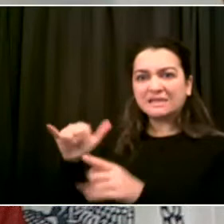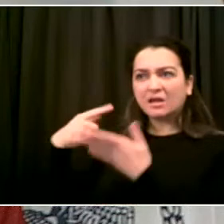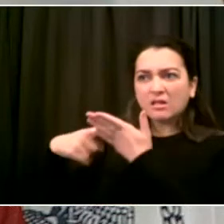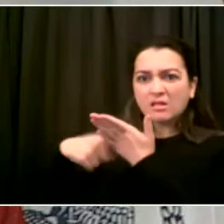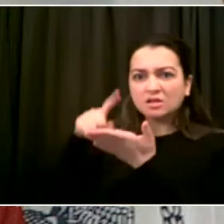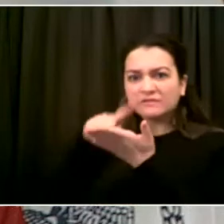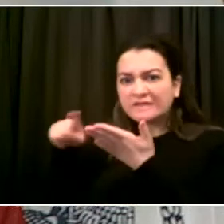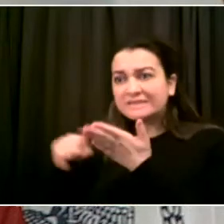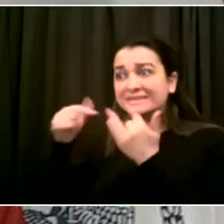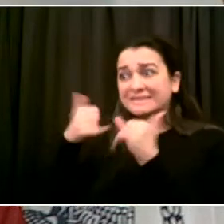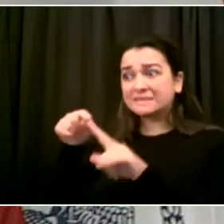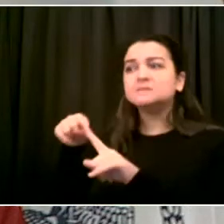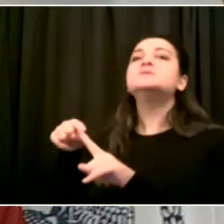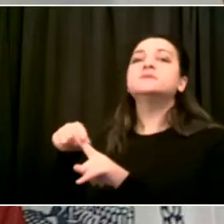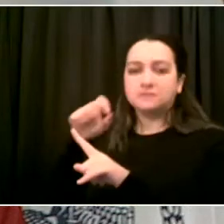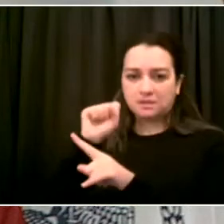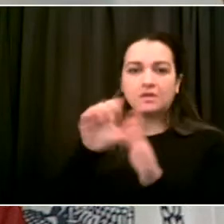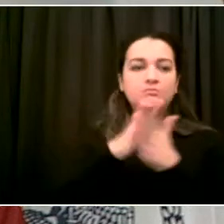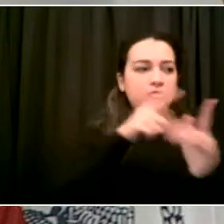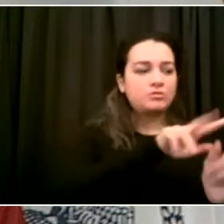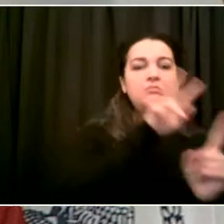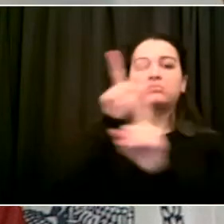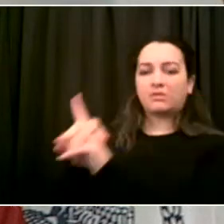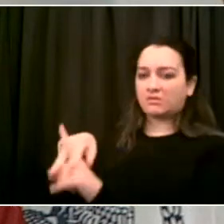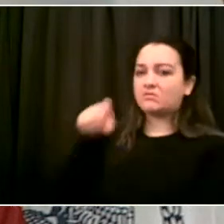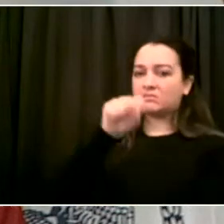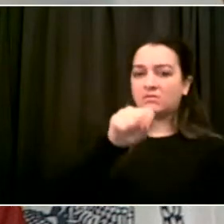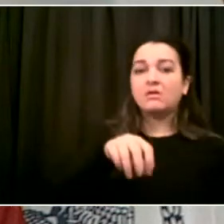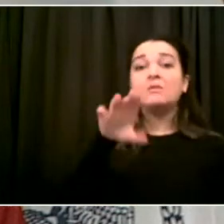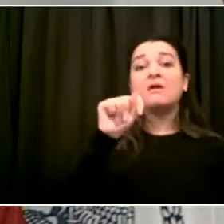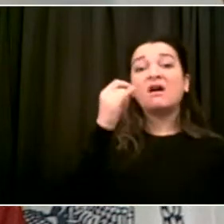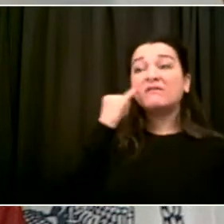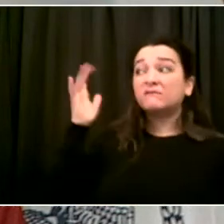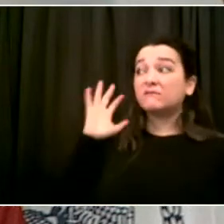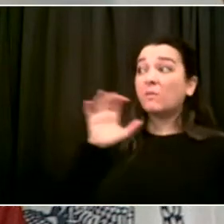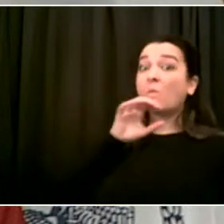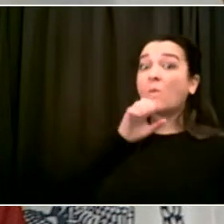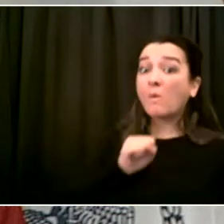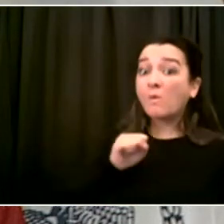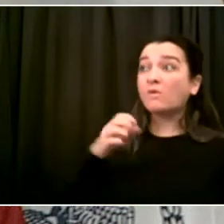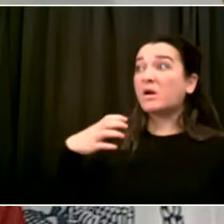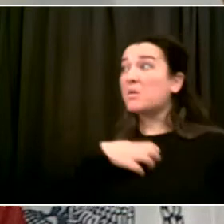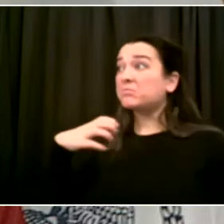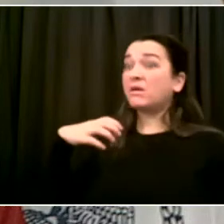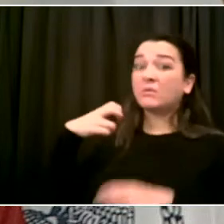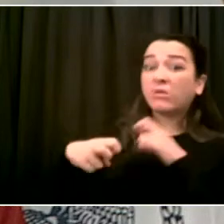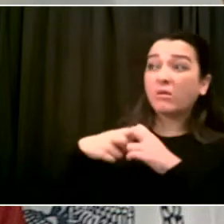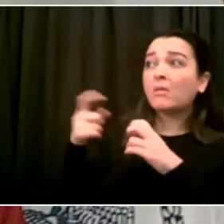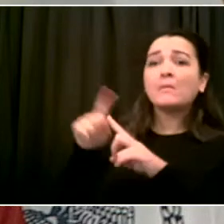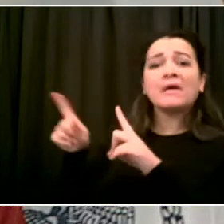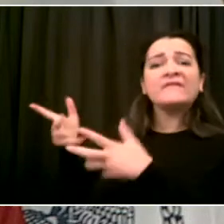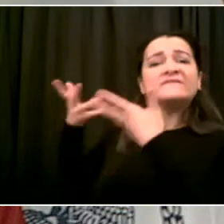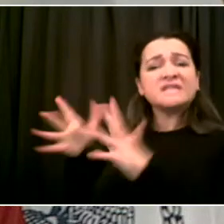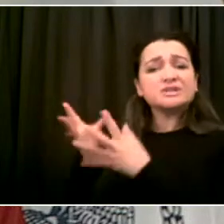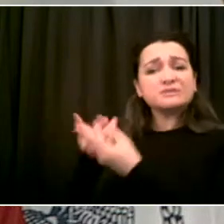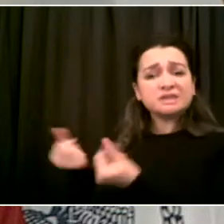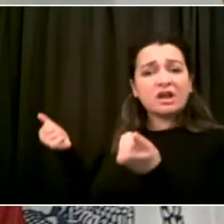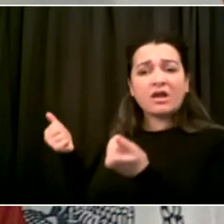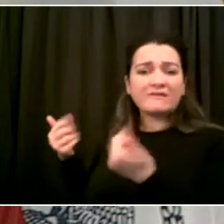EXAMPLE, IN THE CASE OF A CHOKEHOLD, THERE'S A CHARGE AGAINST THE OFFICER, THERE